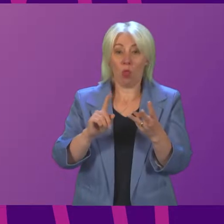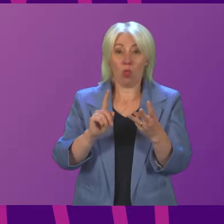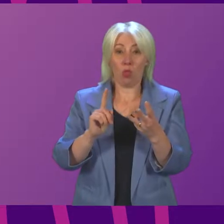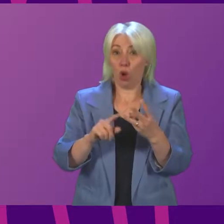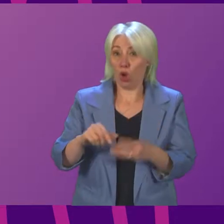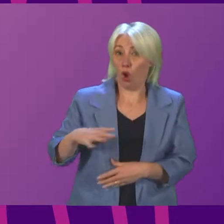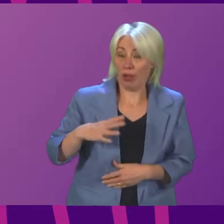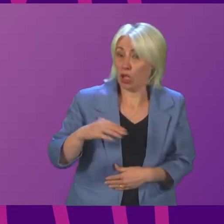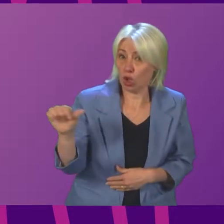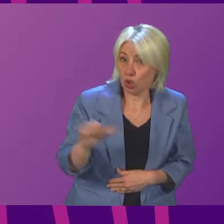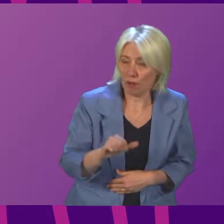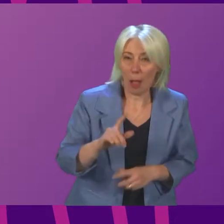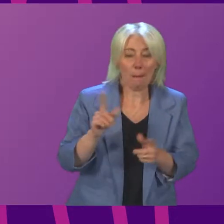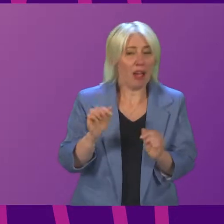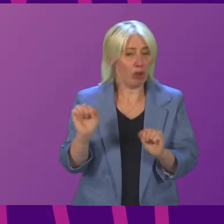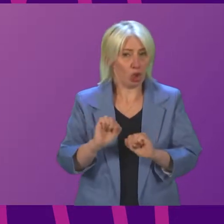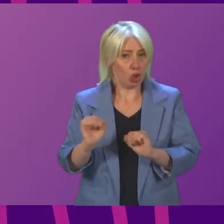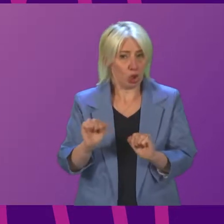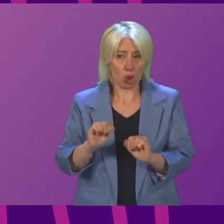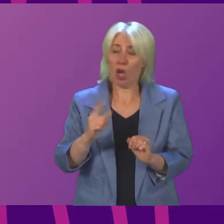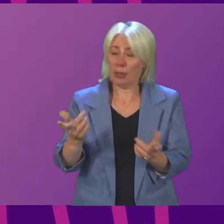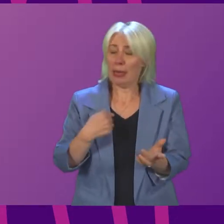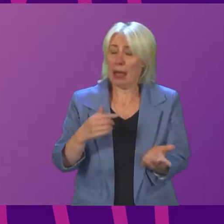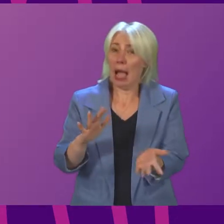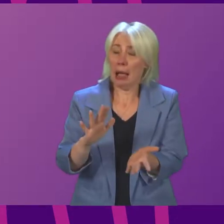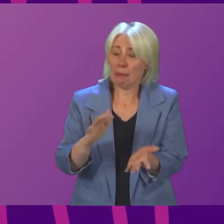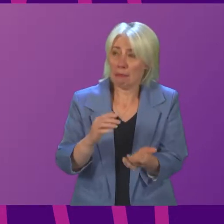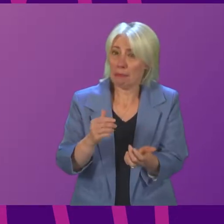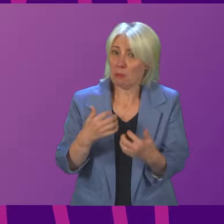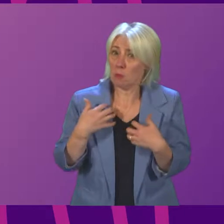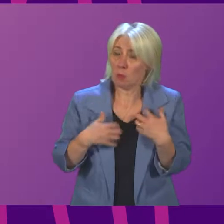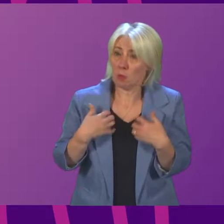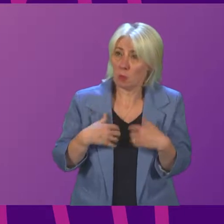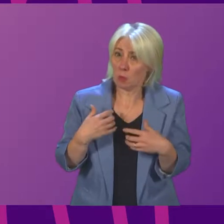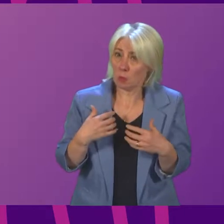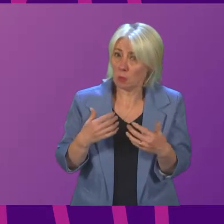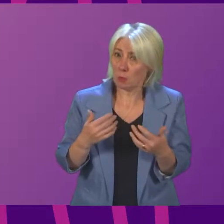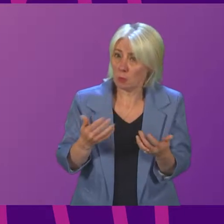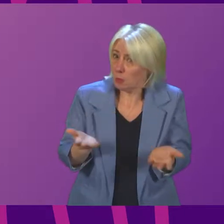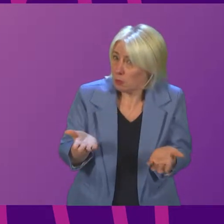If they have not yet been called forward, I am keen to hear from them.